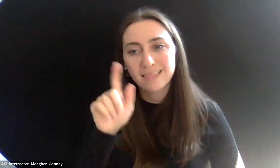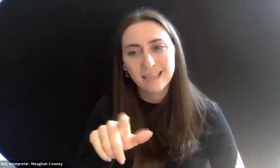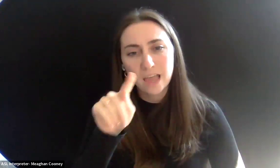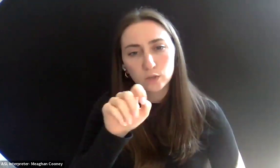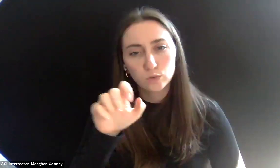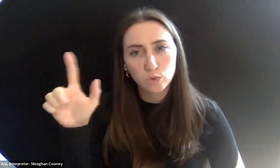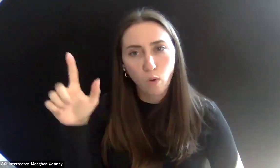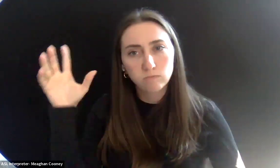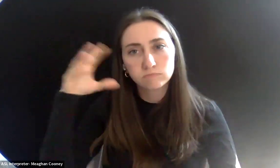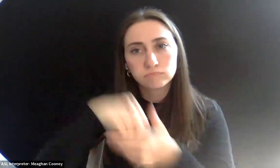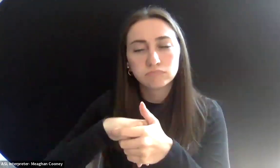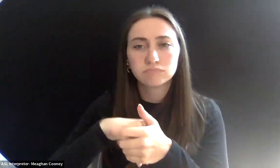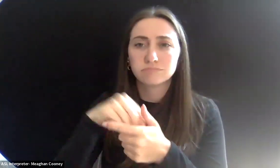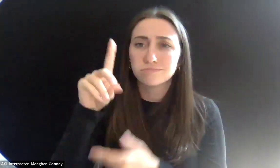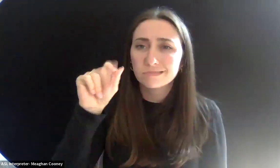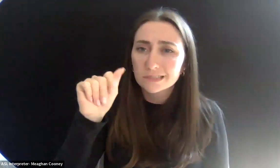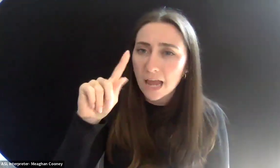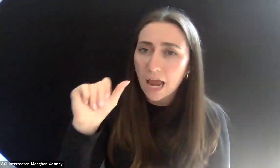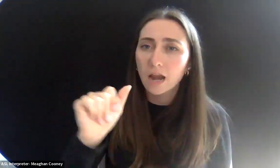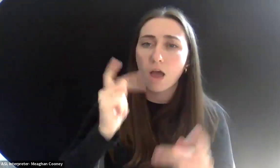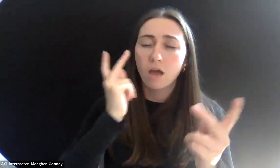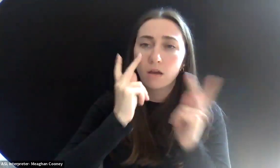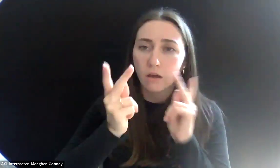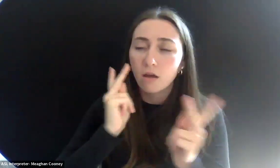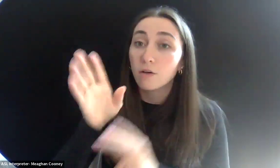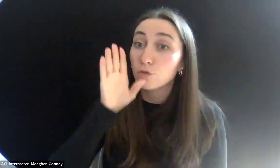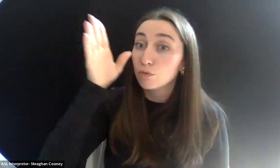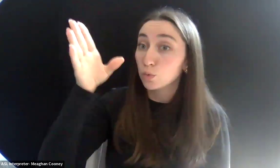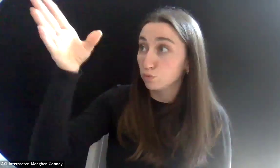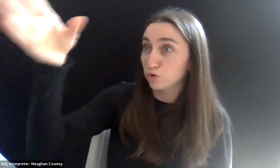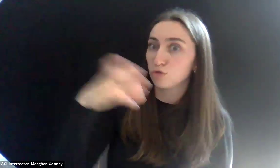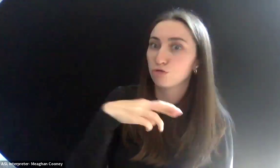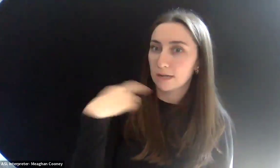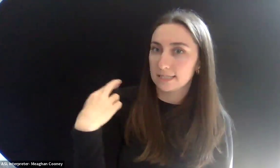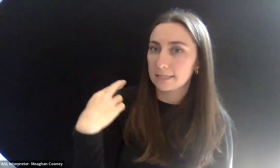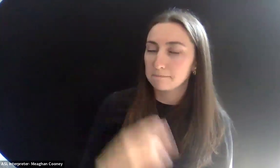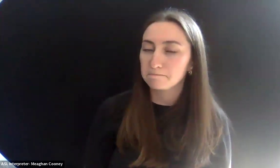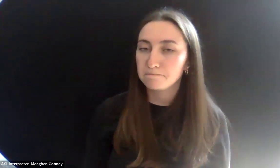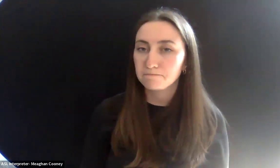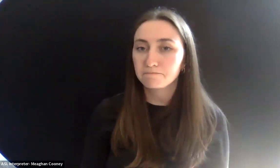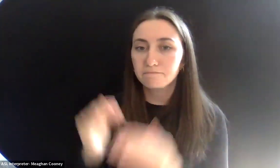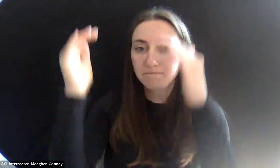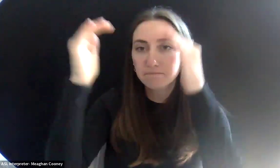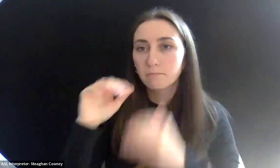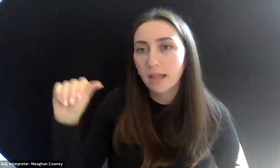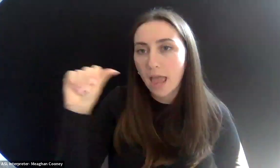future risk over the useful life of the project. For the A zone inland floodplain projects.